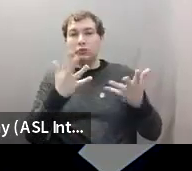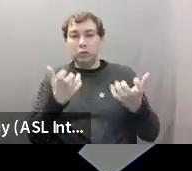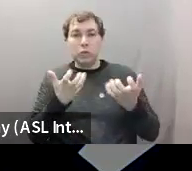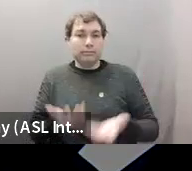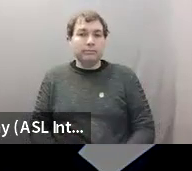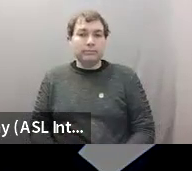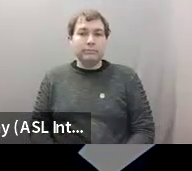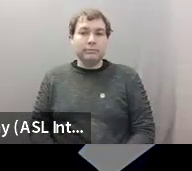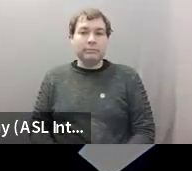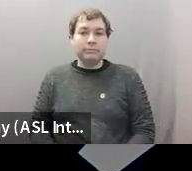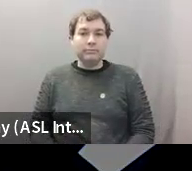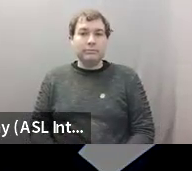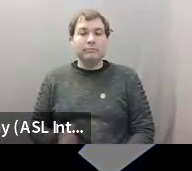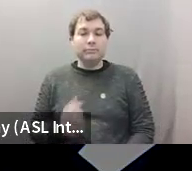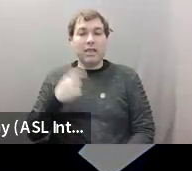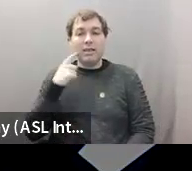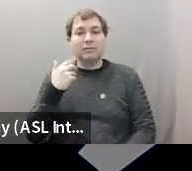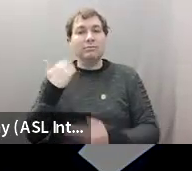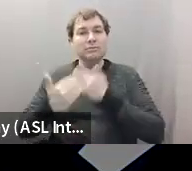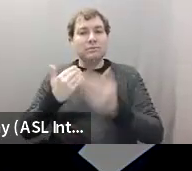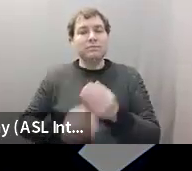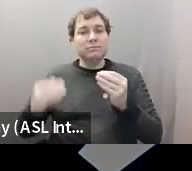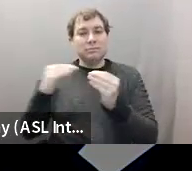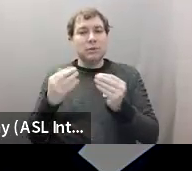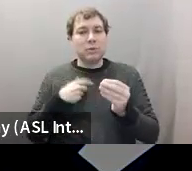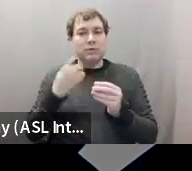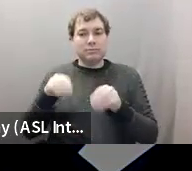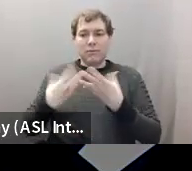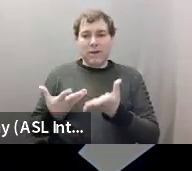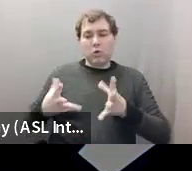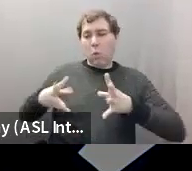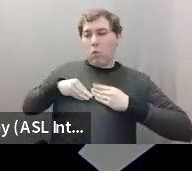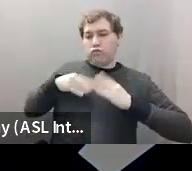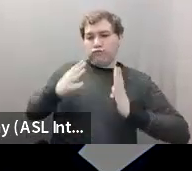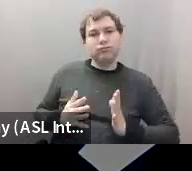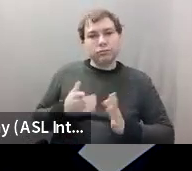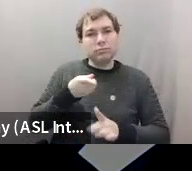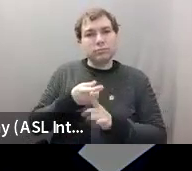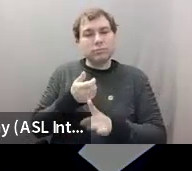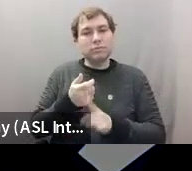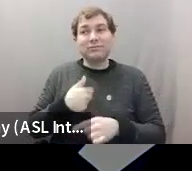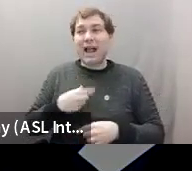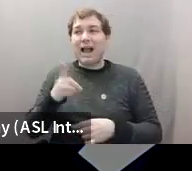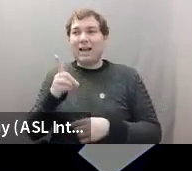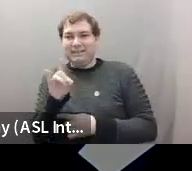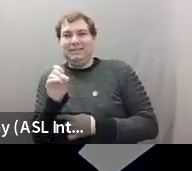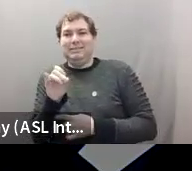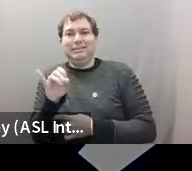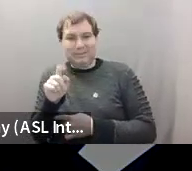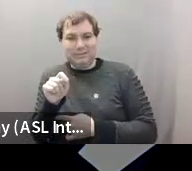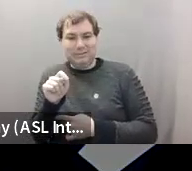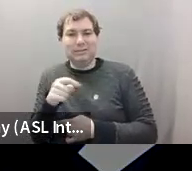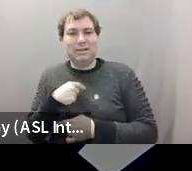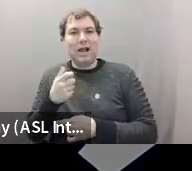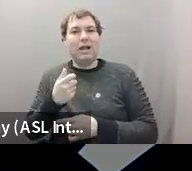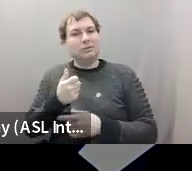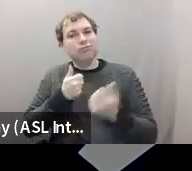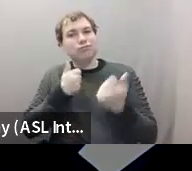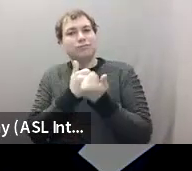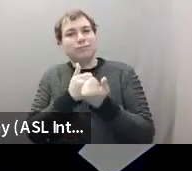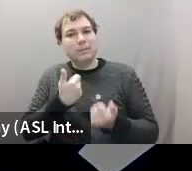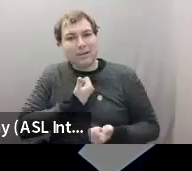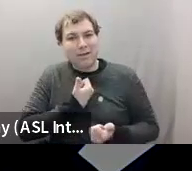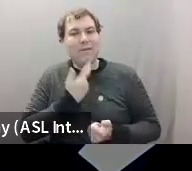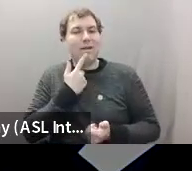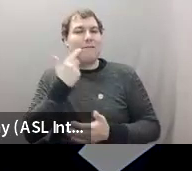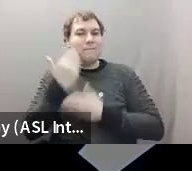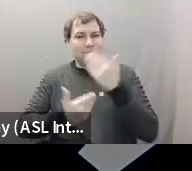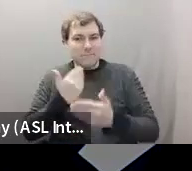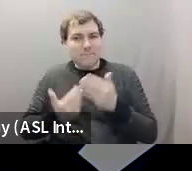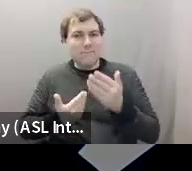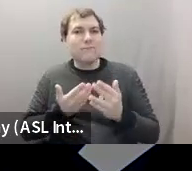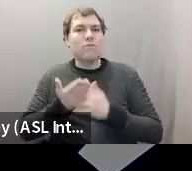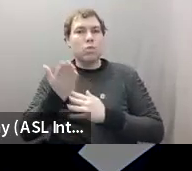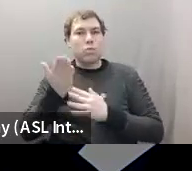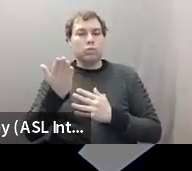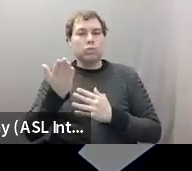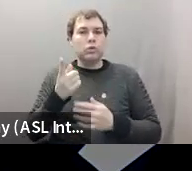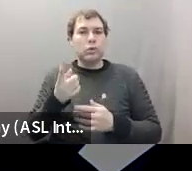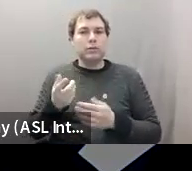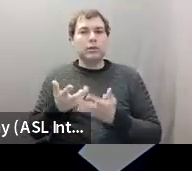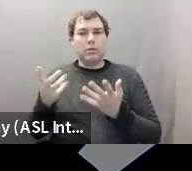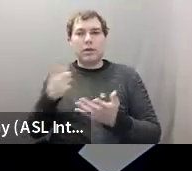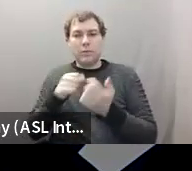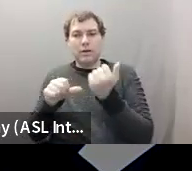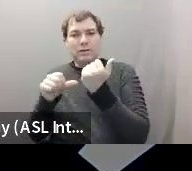Troy Bowser: and I think that that goes a long way. That gives them a sense of ownership. It gives them a sense of, you know I did it, and they spoke up for themselves, and they followed all the way through with it. So I think that goes a long way as far as the advocacy aspect of it.